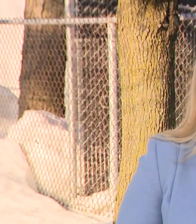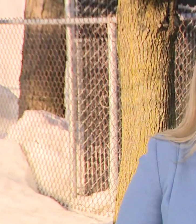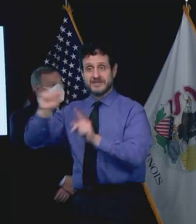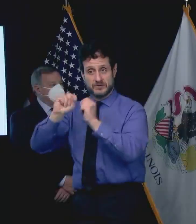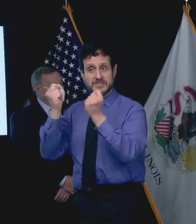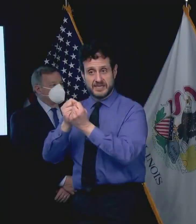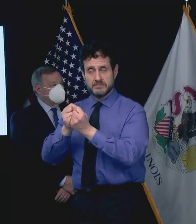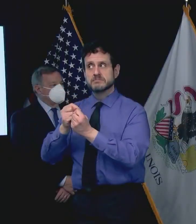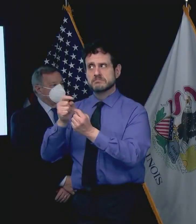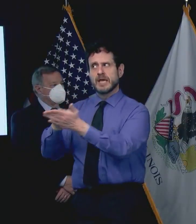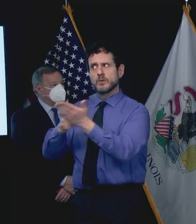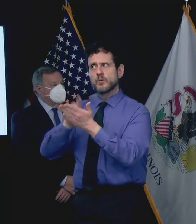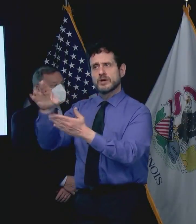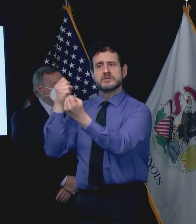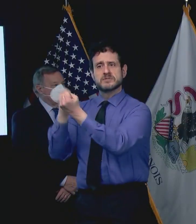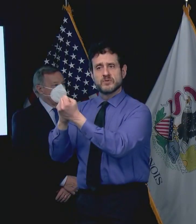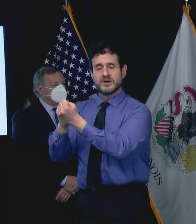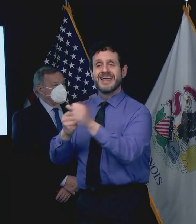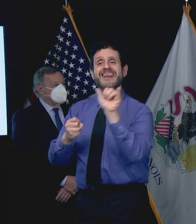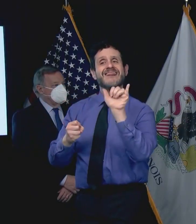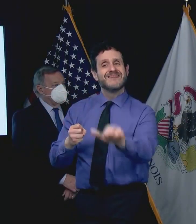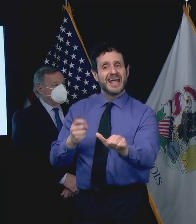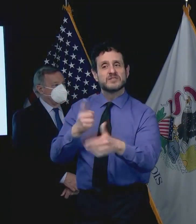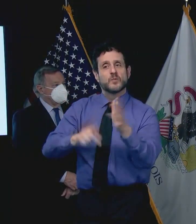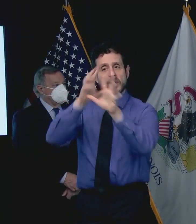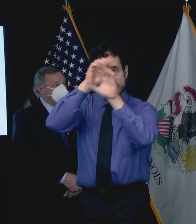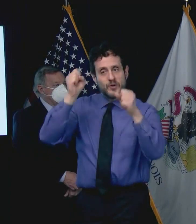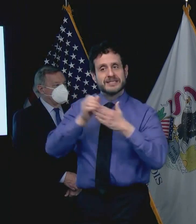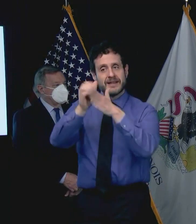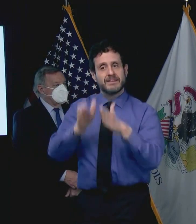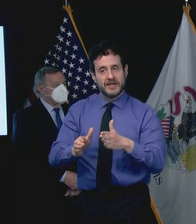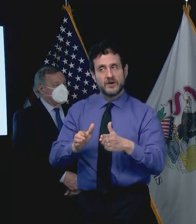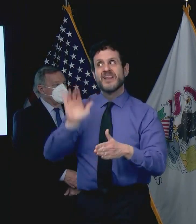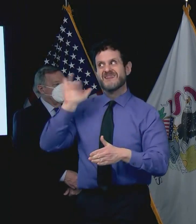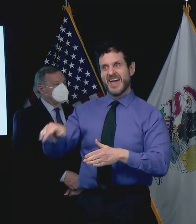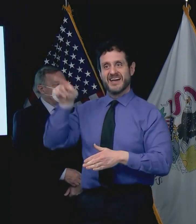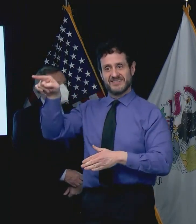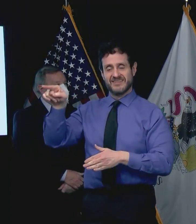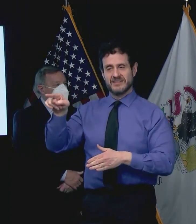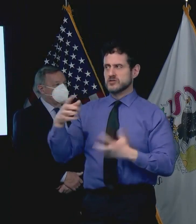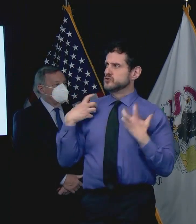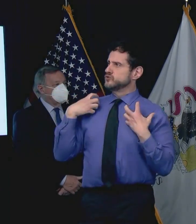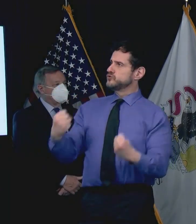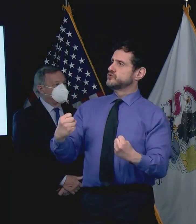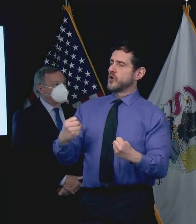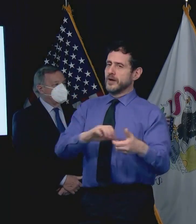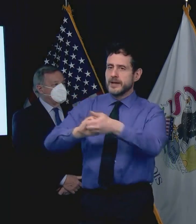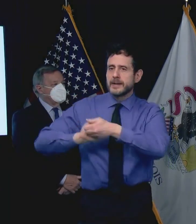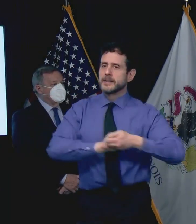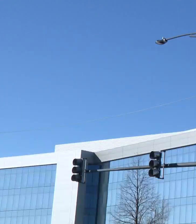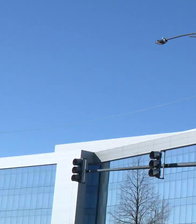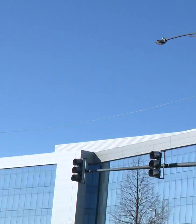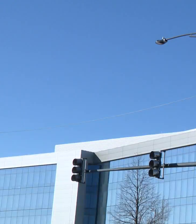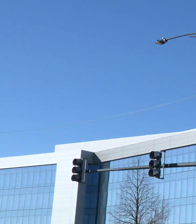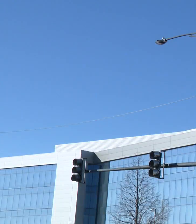GOVERNOR PRITZKER TODAY SAYING SHOT BUT INSTEAD A LIFE SAVING ONE.